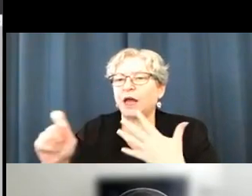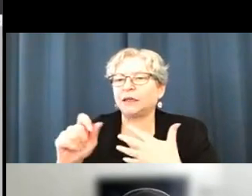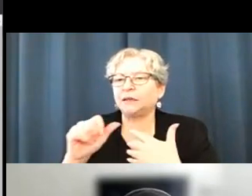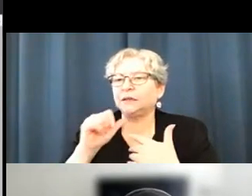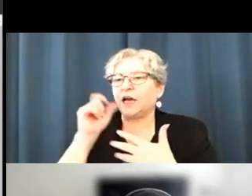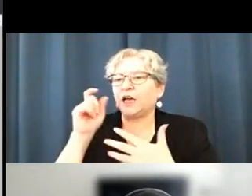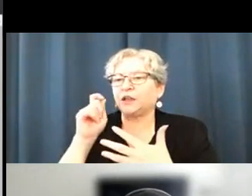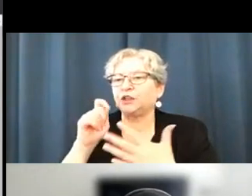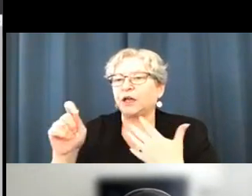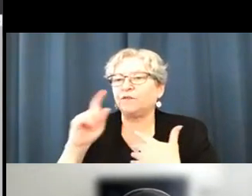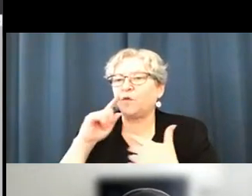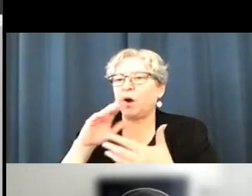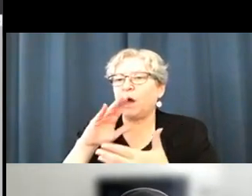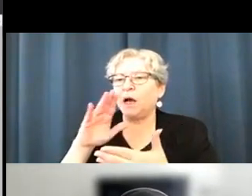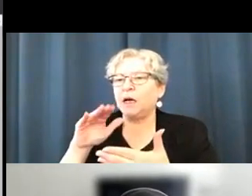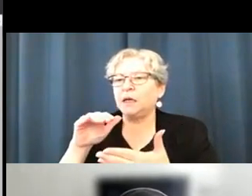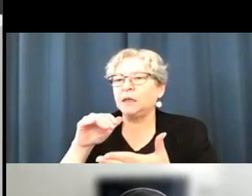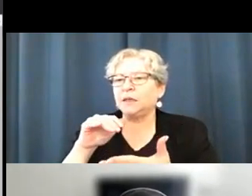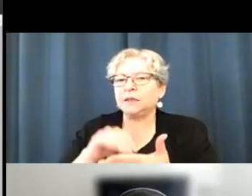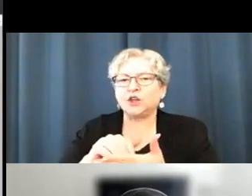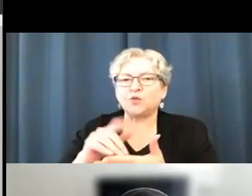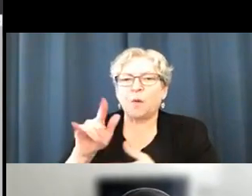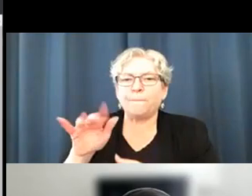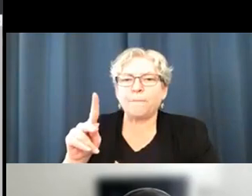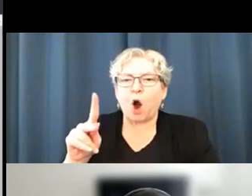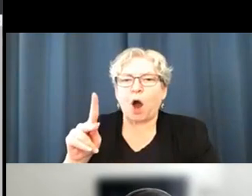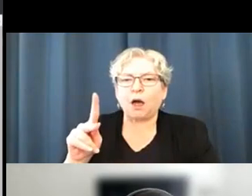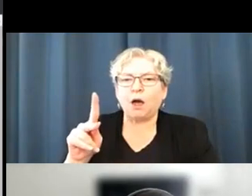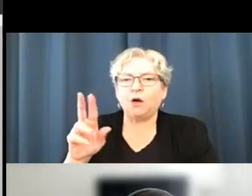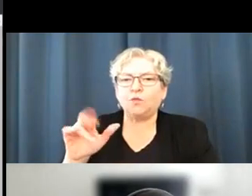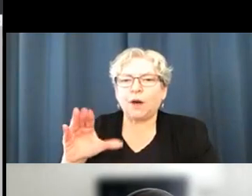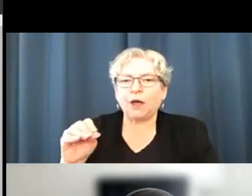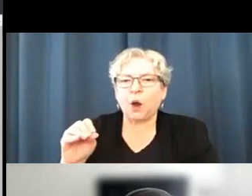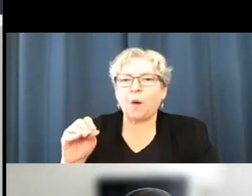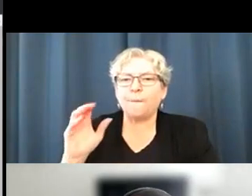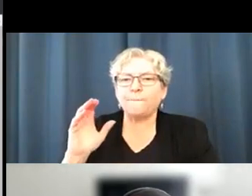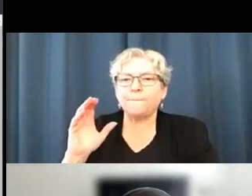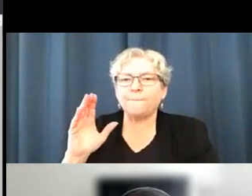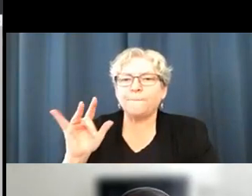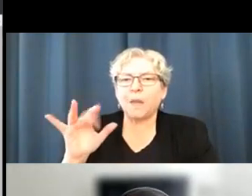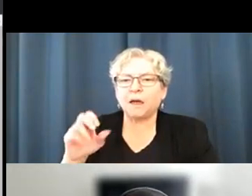Radio button not checked Grand Park. [Instructor] So, we get radio button and then the label that the radio button has with it.